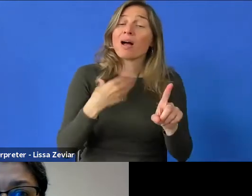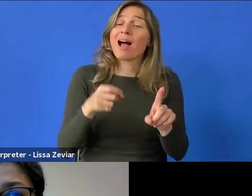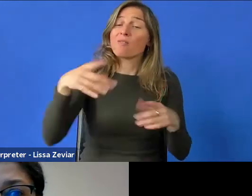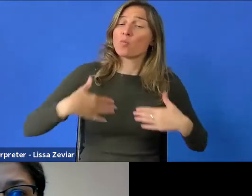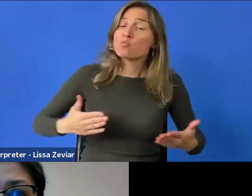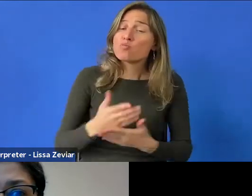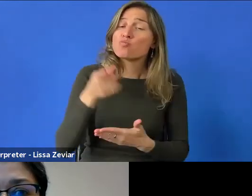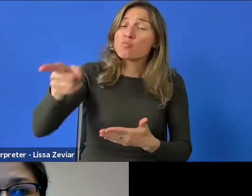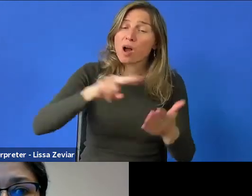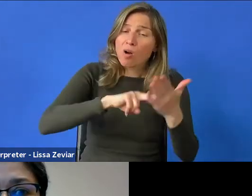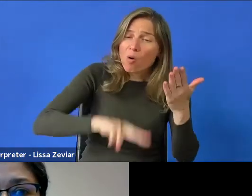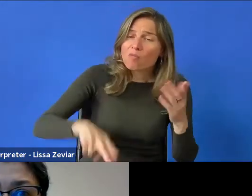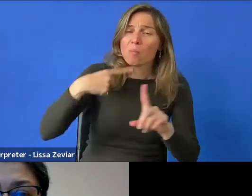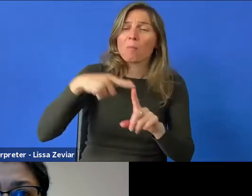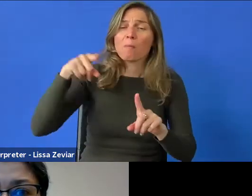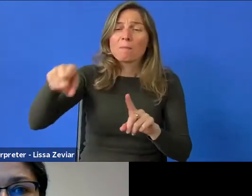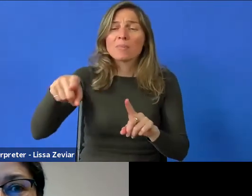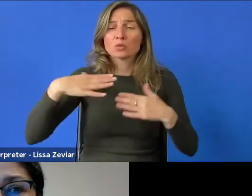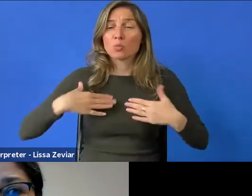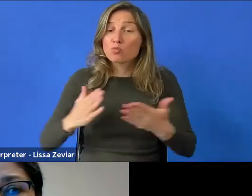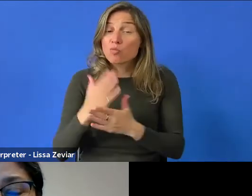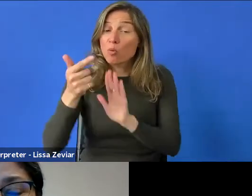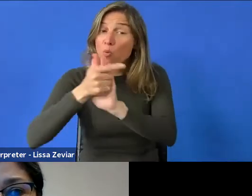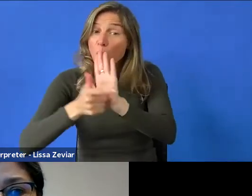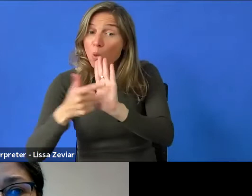complementing the convention and in our case now,